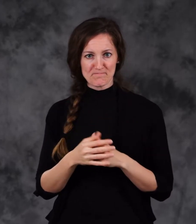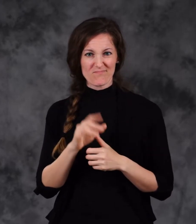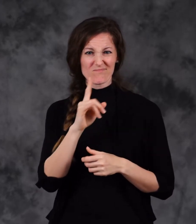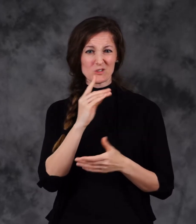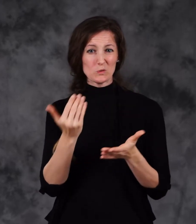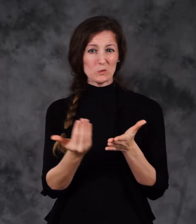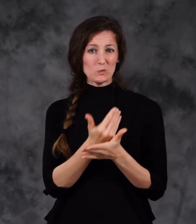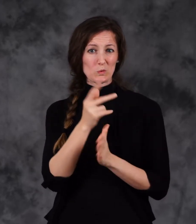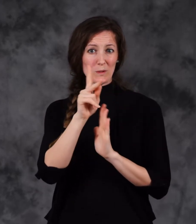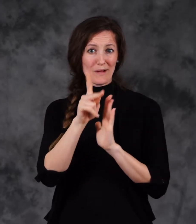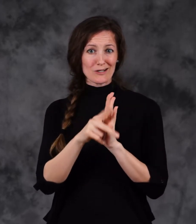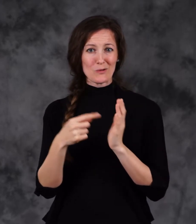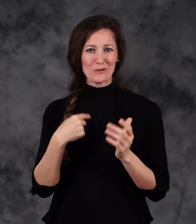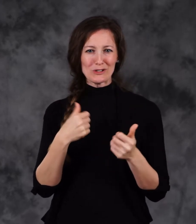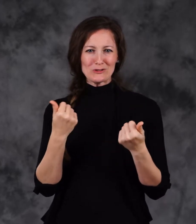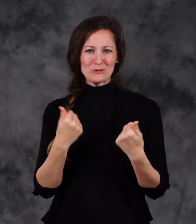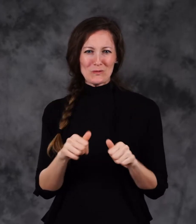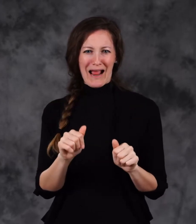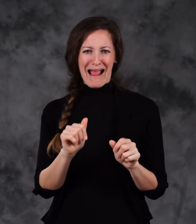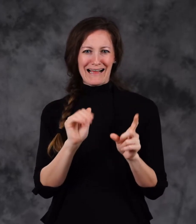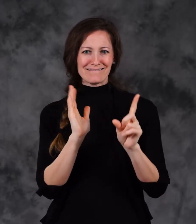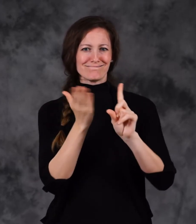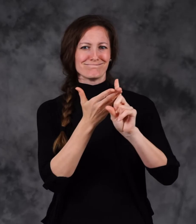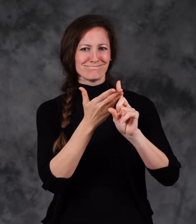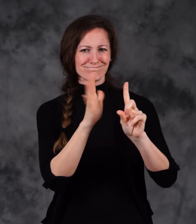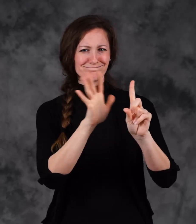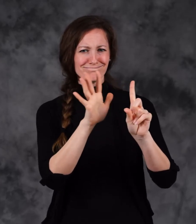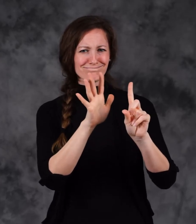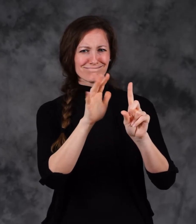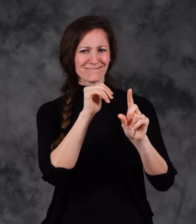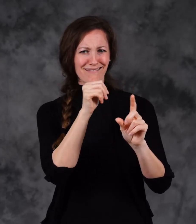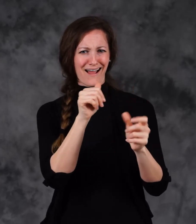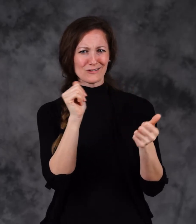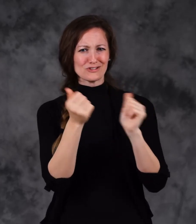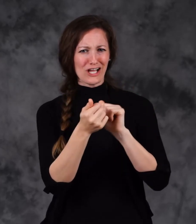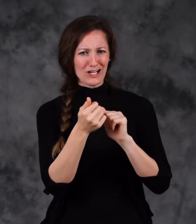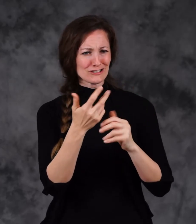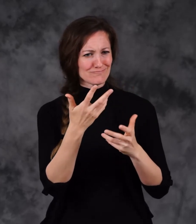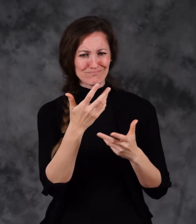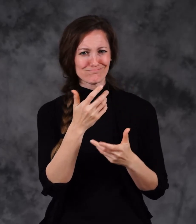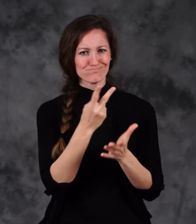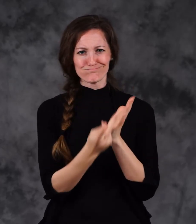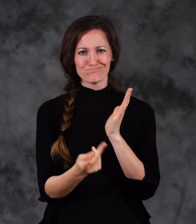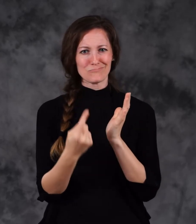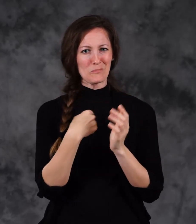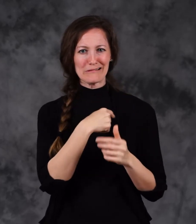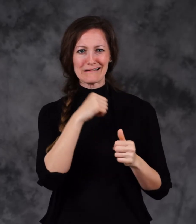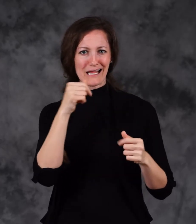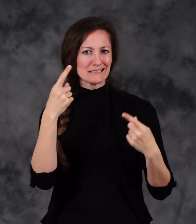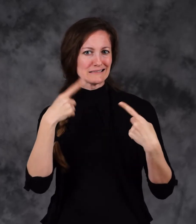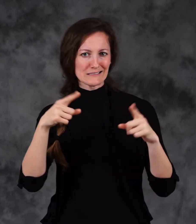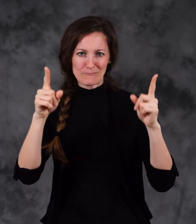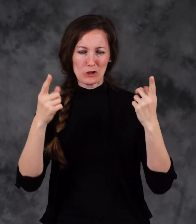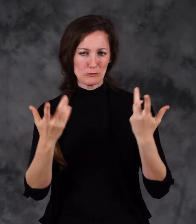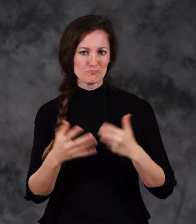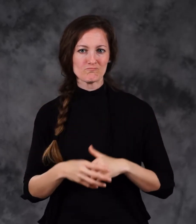This is a new policy that we tried to convince legislators to change, but we were not successful.